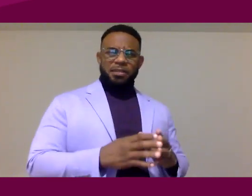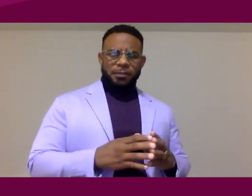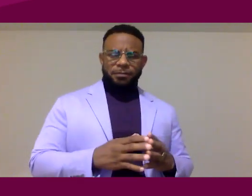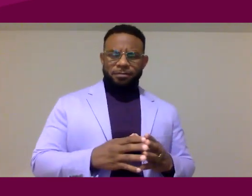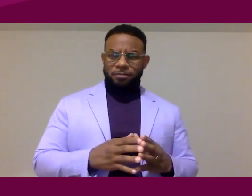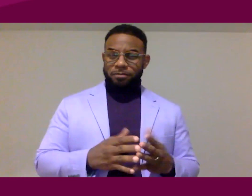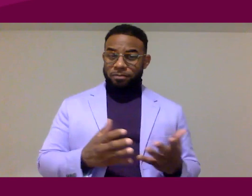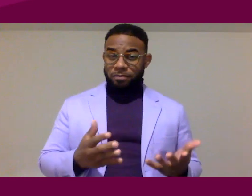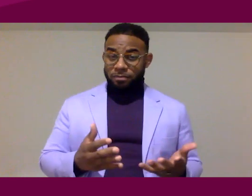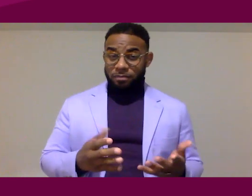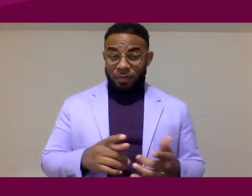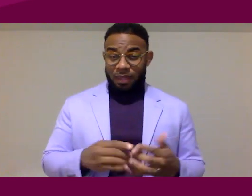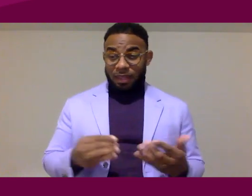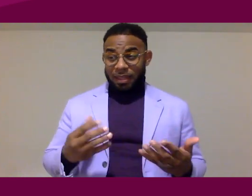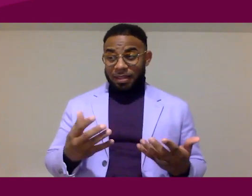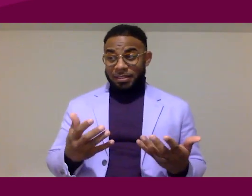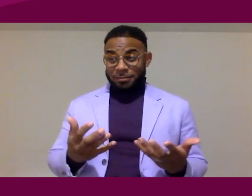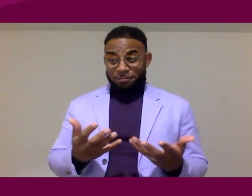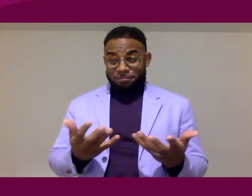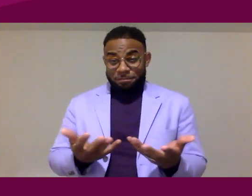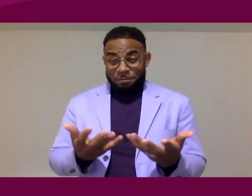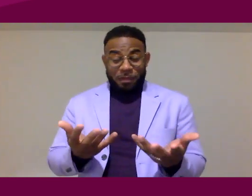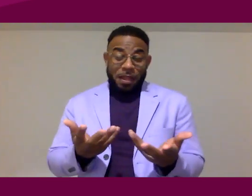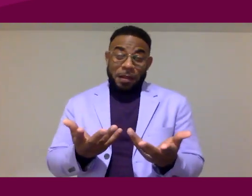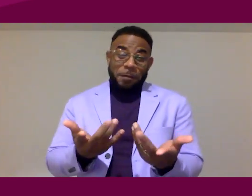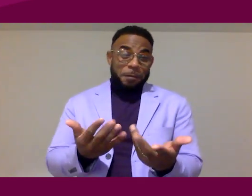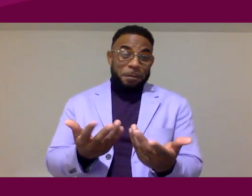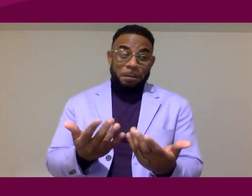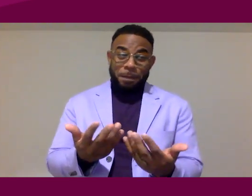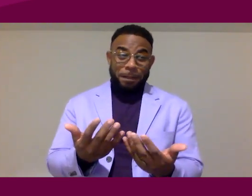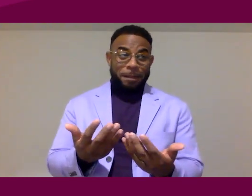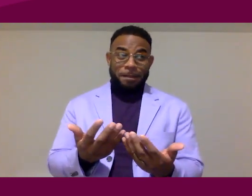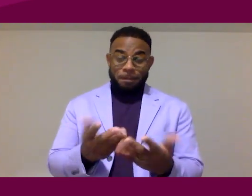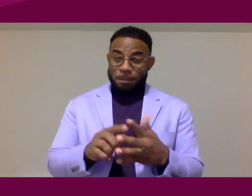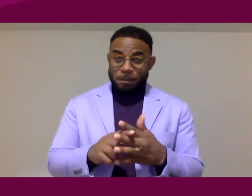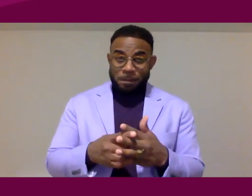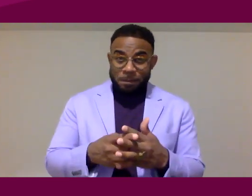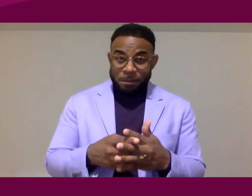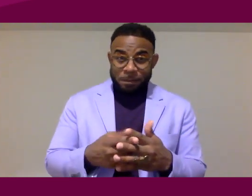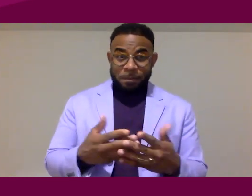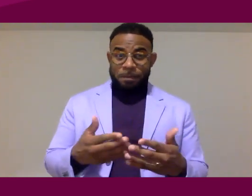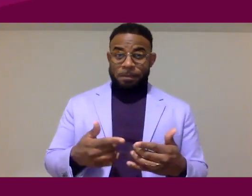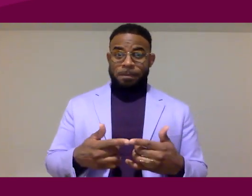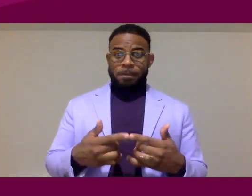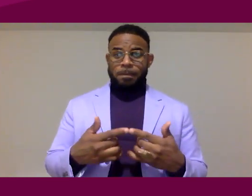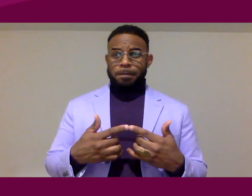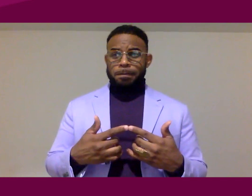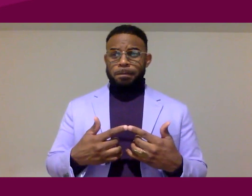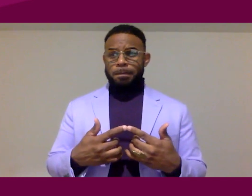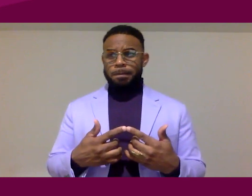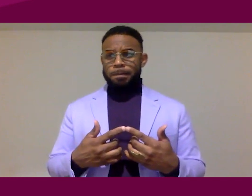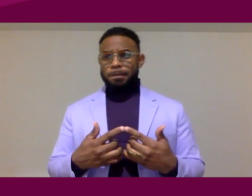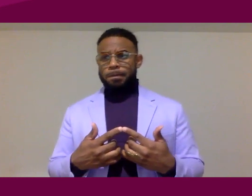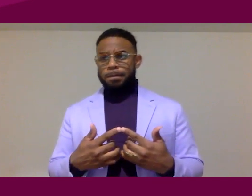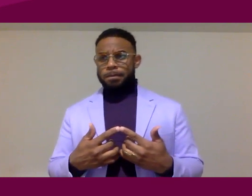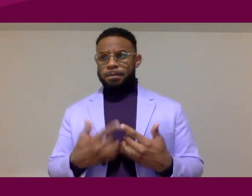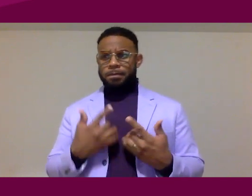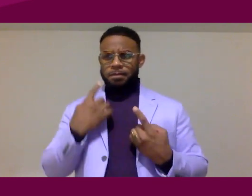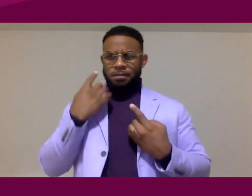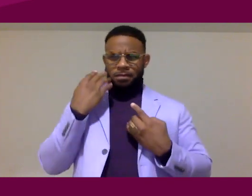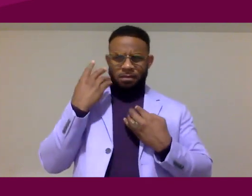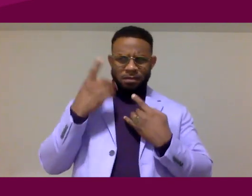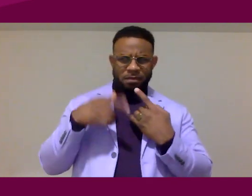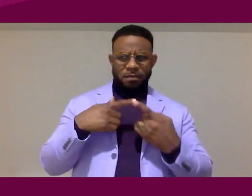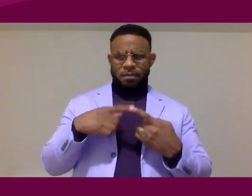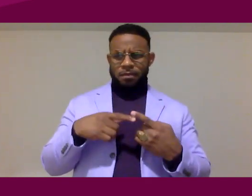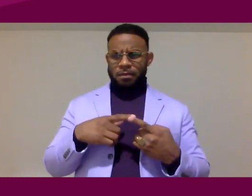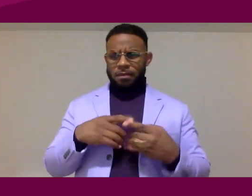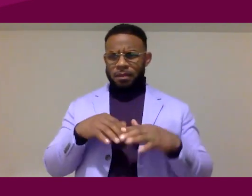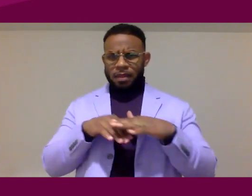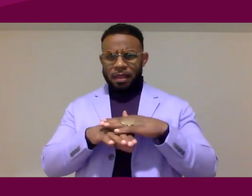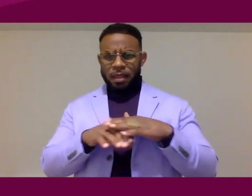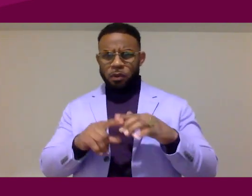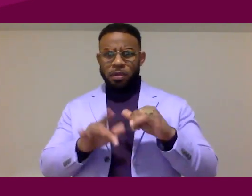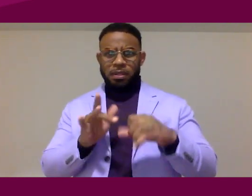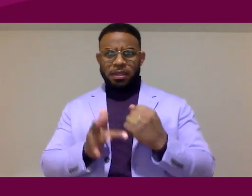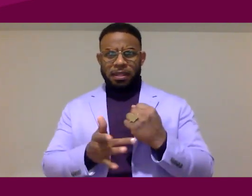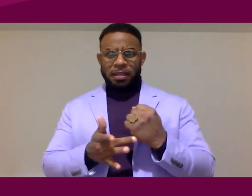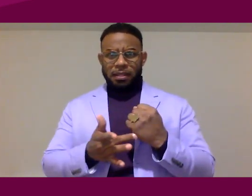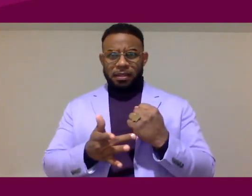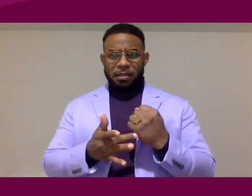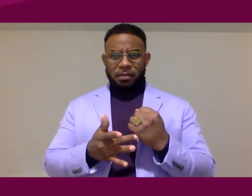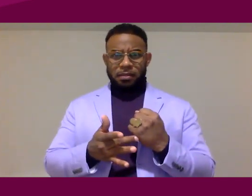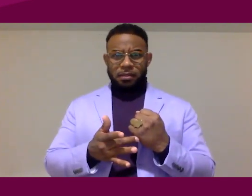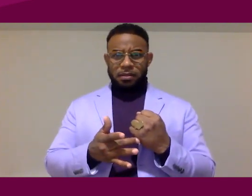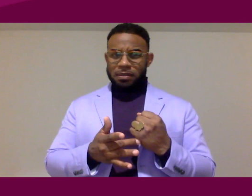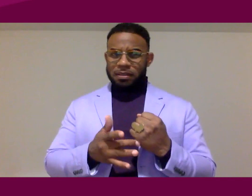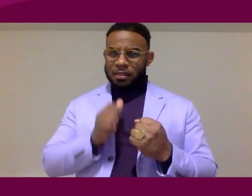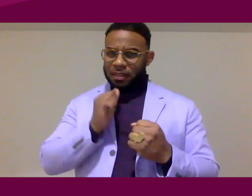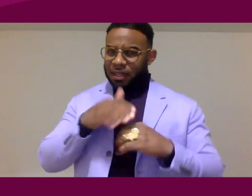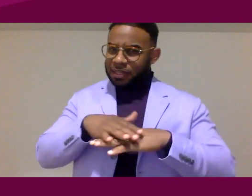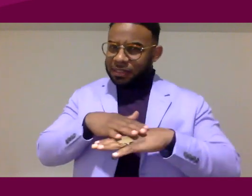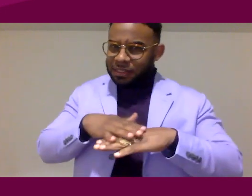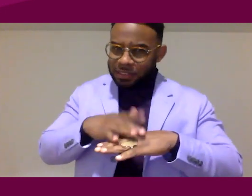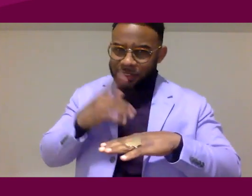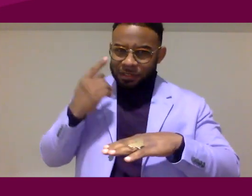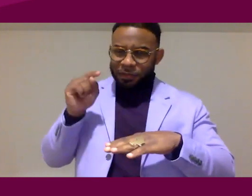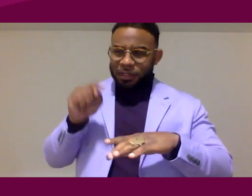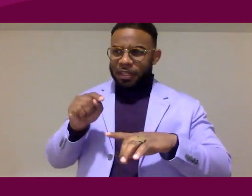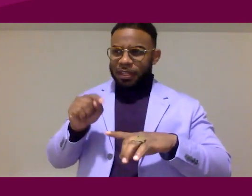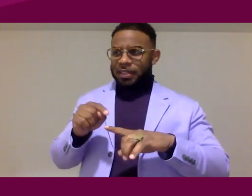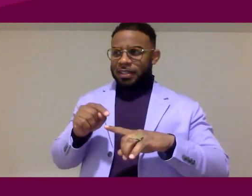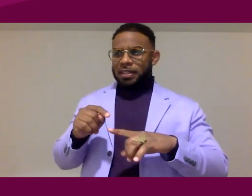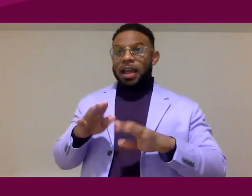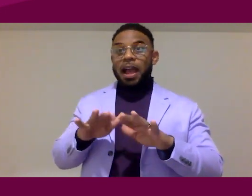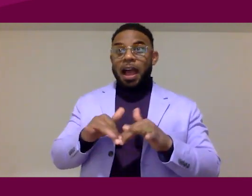And began to think about access to technology, not just in terms of how do we get the bare